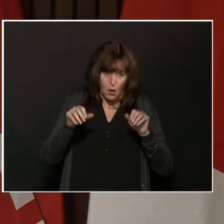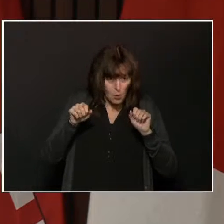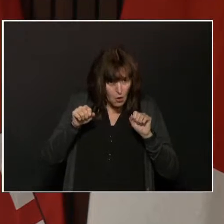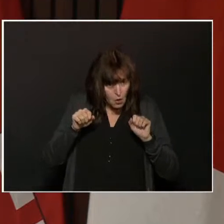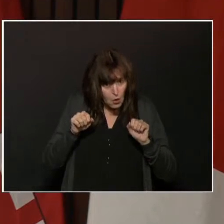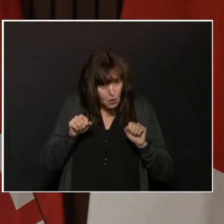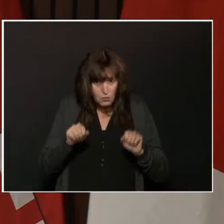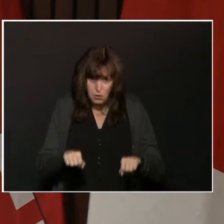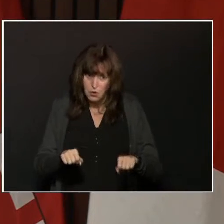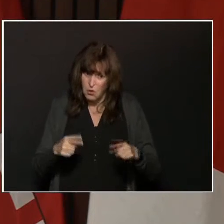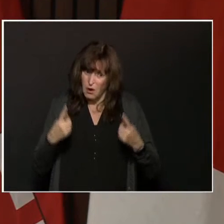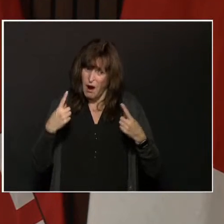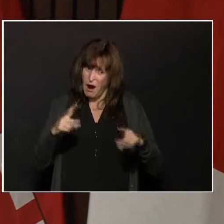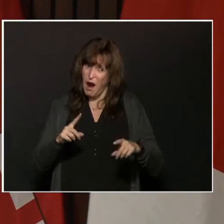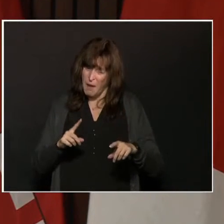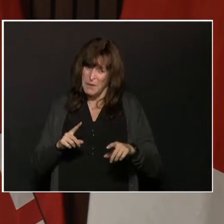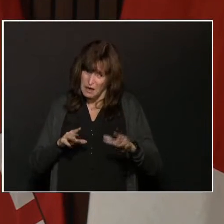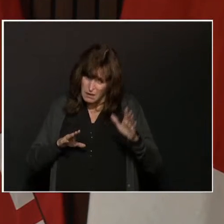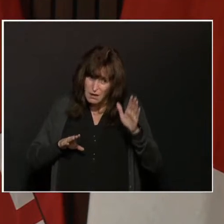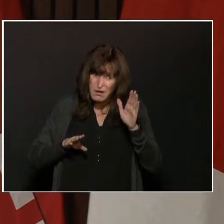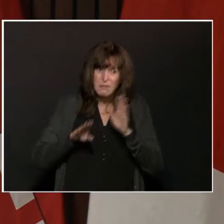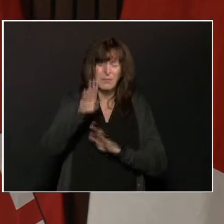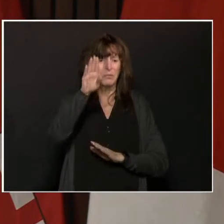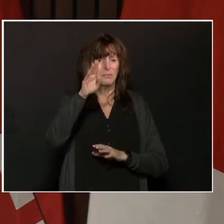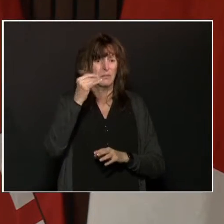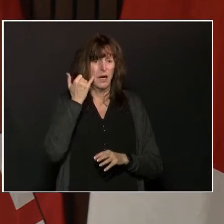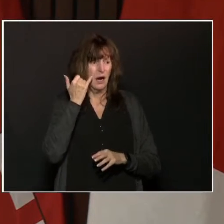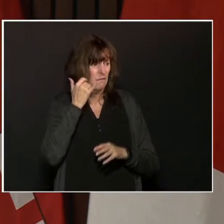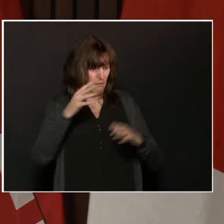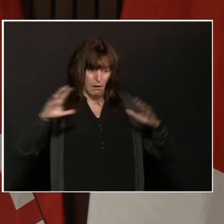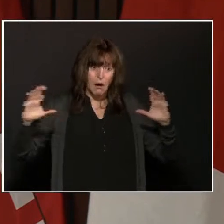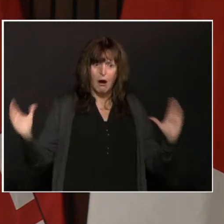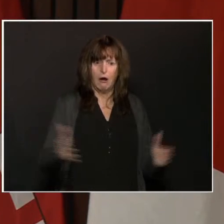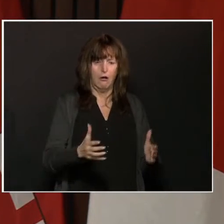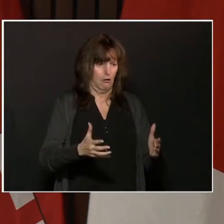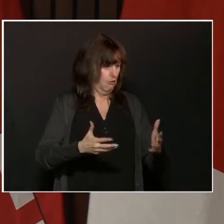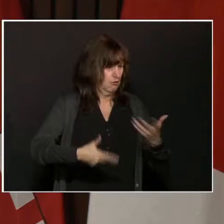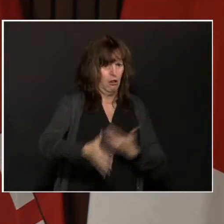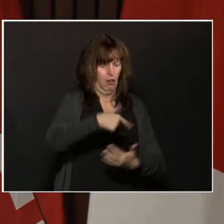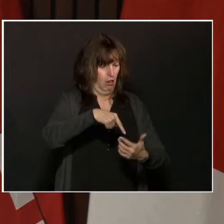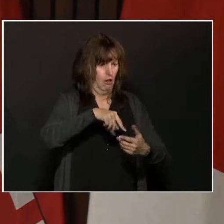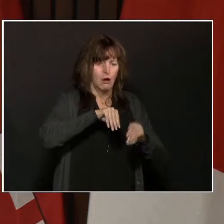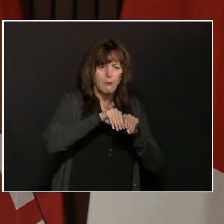TRACKING HIGHER SO YES YOU'RE TRACKING TRACKING HIGHER AND HIGHER AS WE LOOK TRACKING HIGHER AND HIGHER AS WE LOOK AT TRACKING HIGHER AND HIGHER AS WE LOOK AT THIS